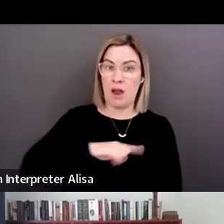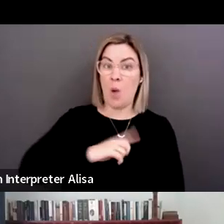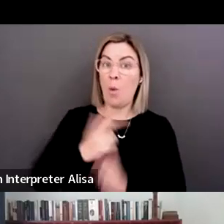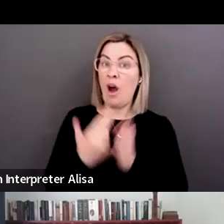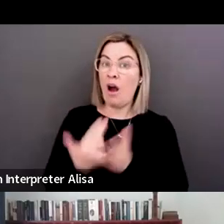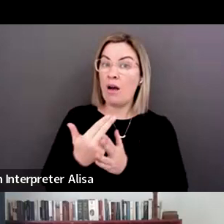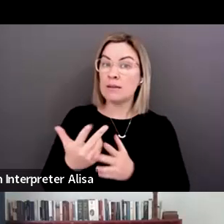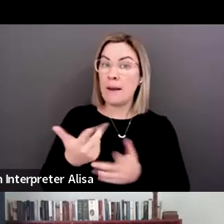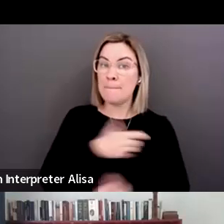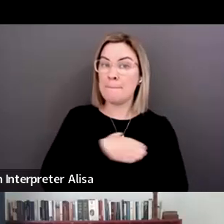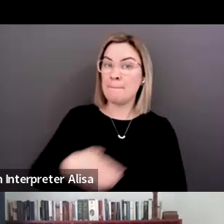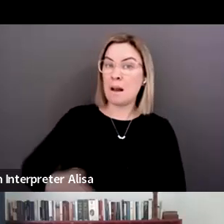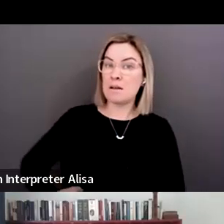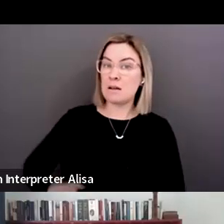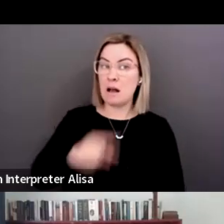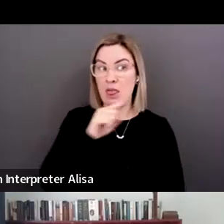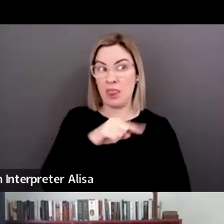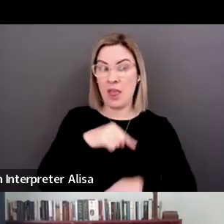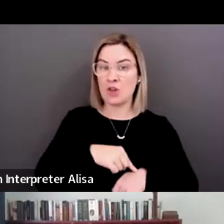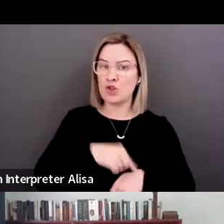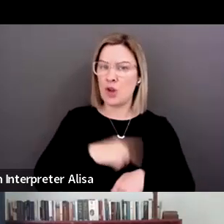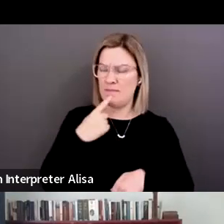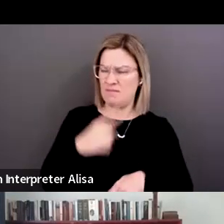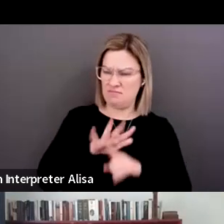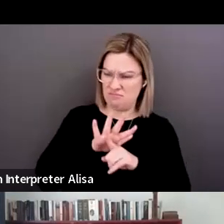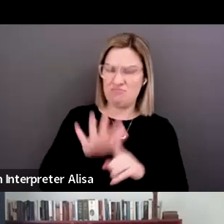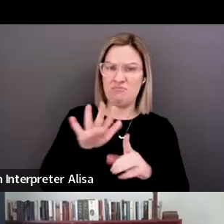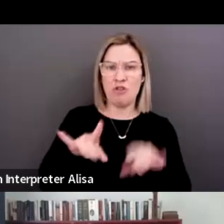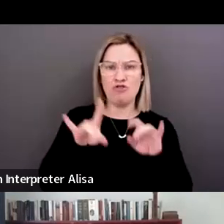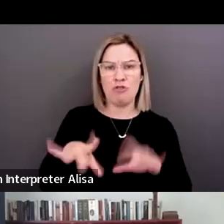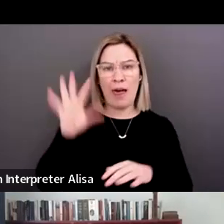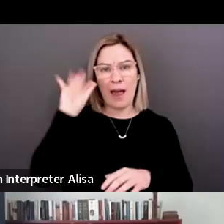lightning bolt moment for independent artists. It really - the threat that